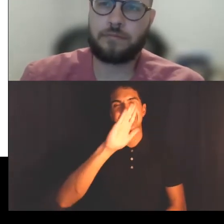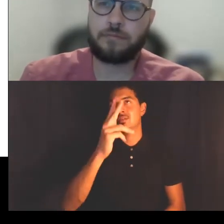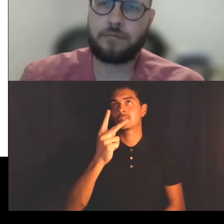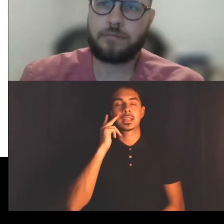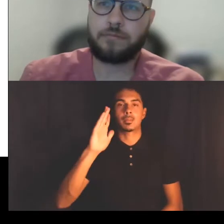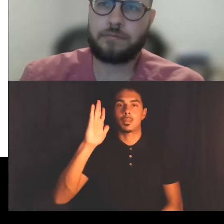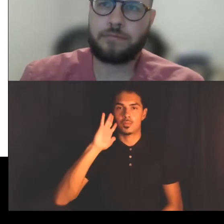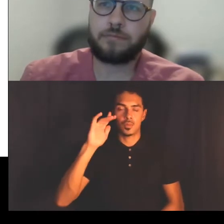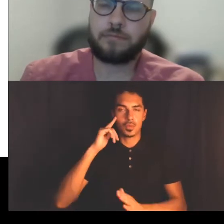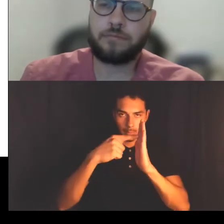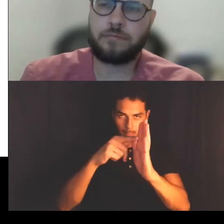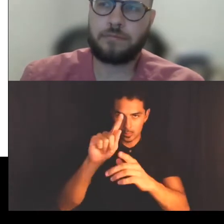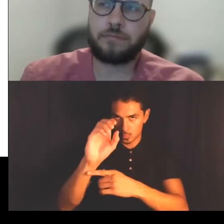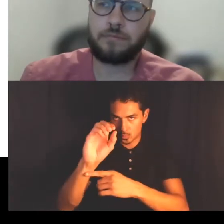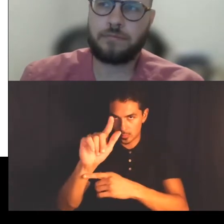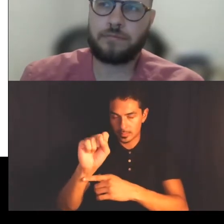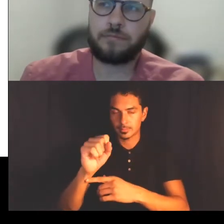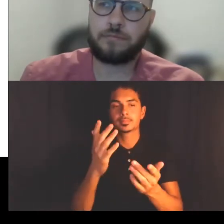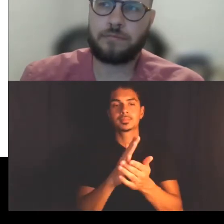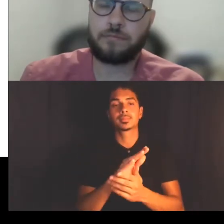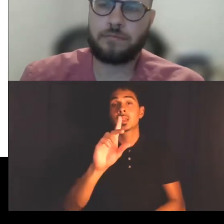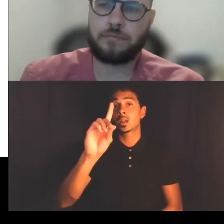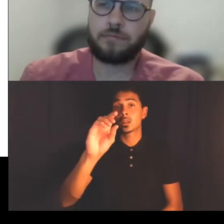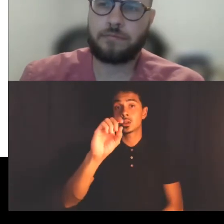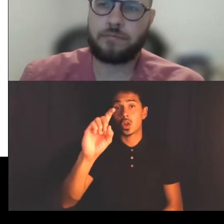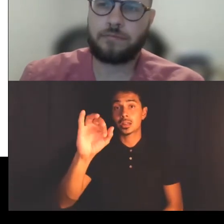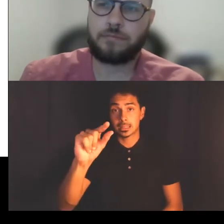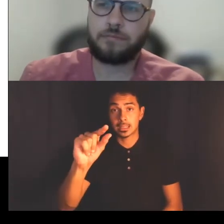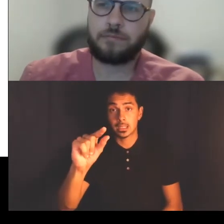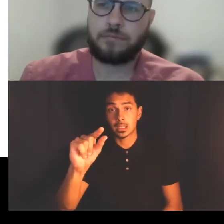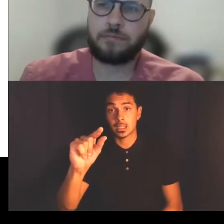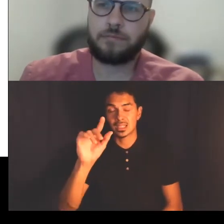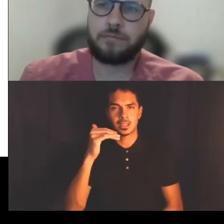So I mentioned the whole doxing-type thing is kind of newer